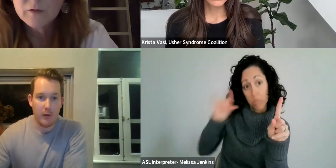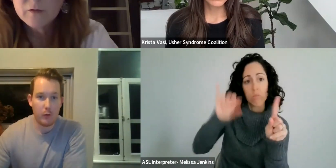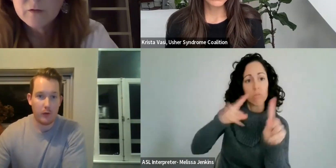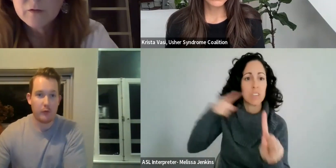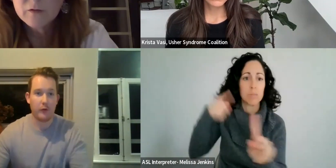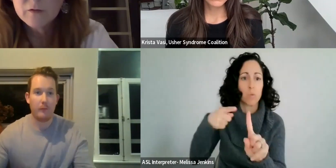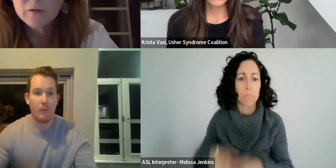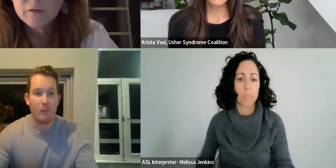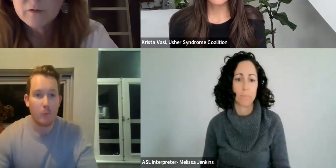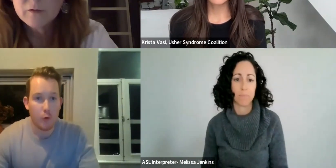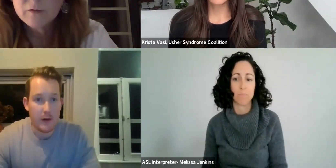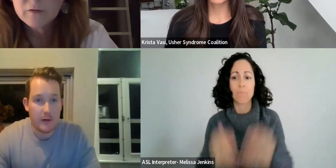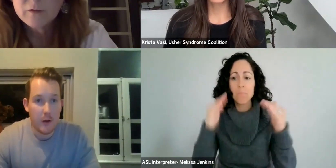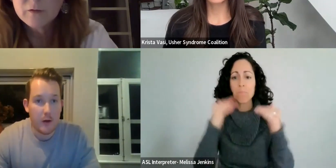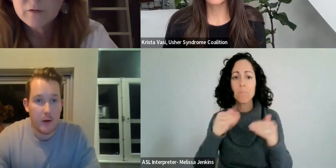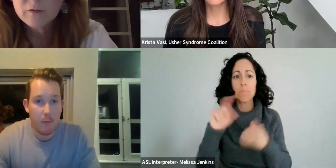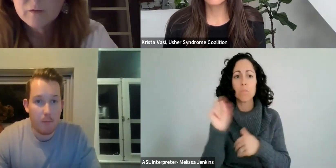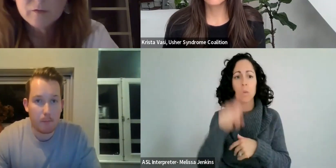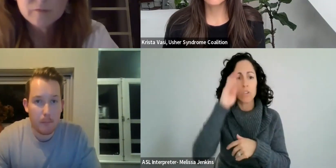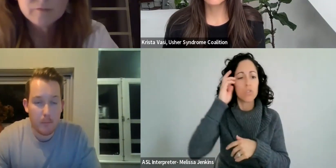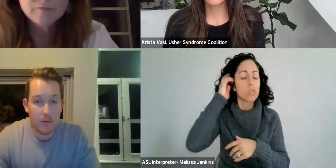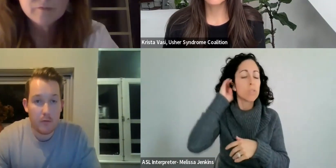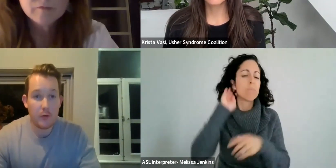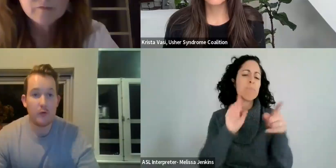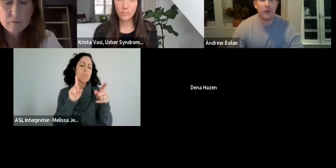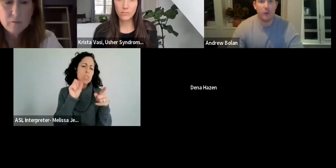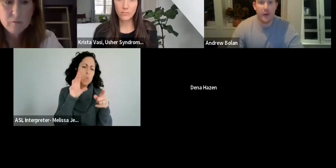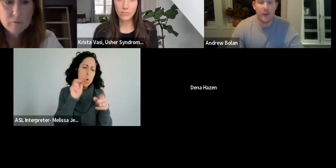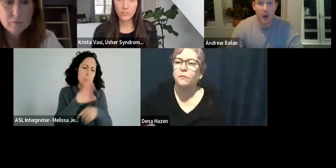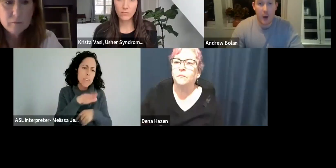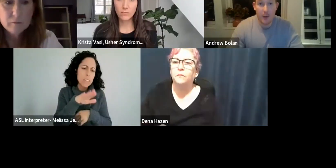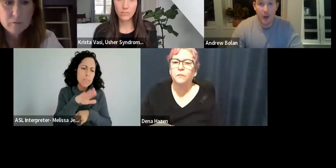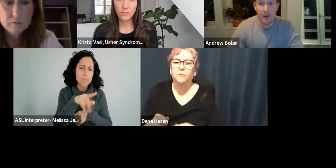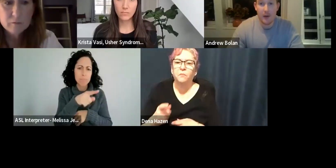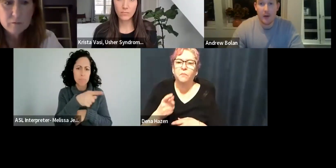Next question, Doreen "Did you say that the upcoming